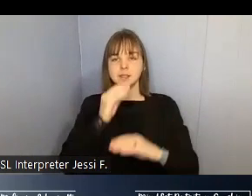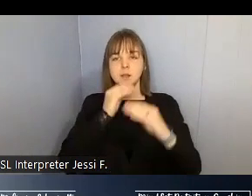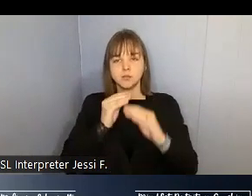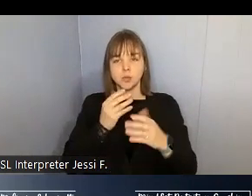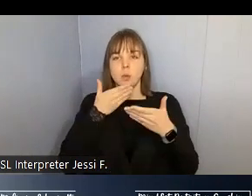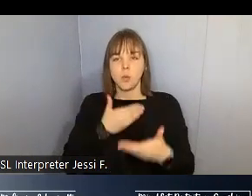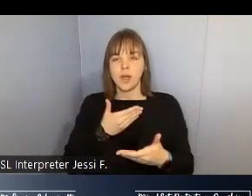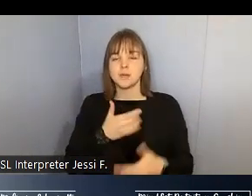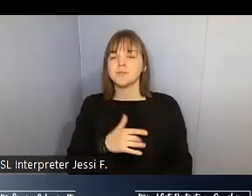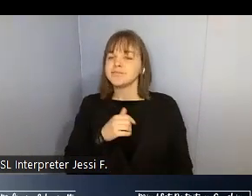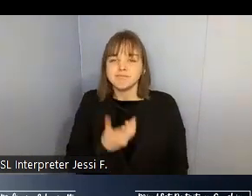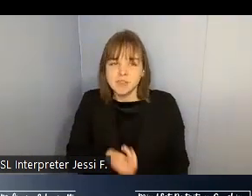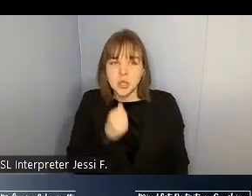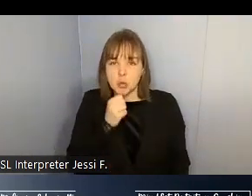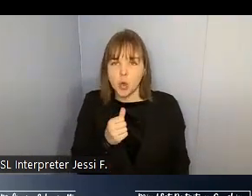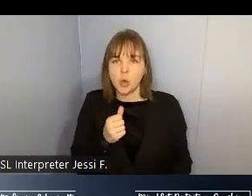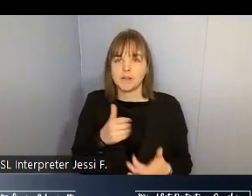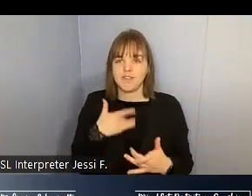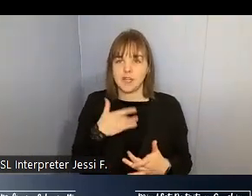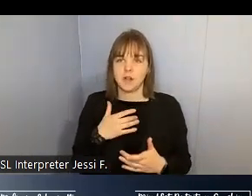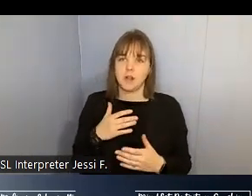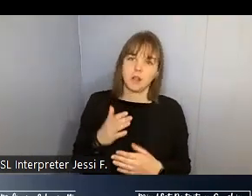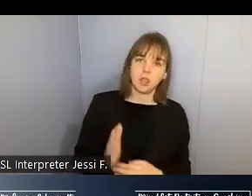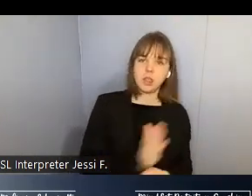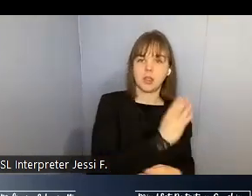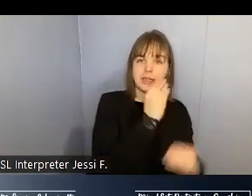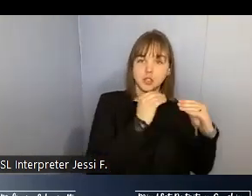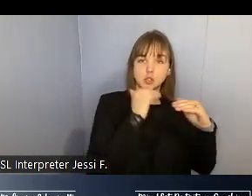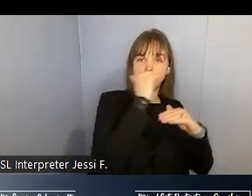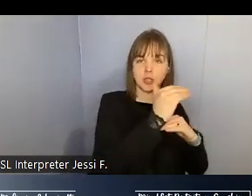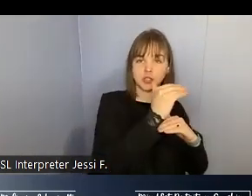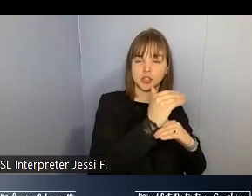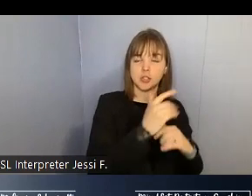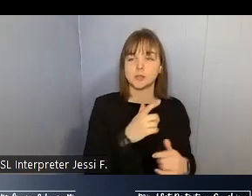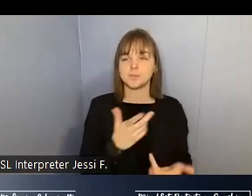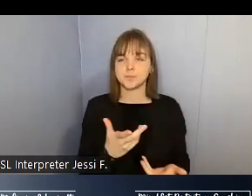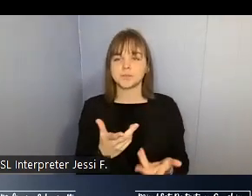It's the severe restriction that you've placed yourself under. So what do we do?